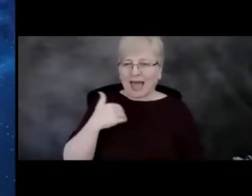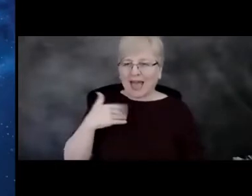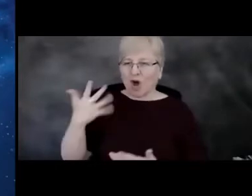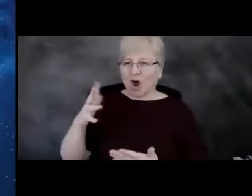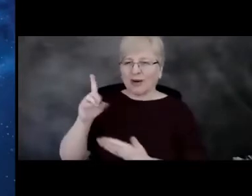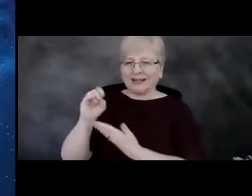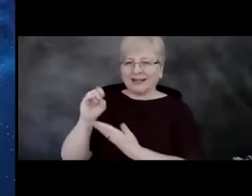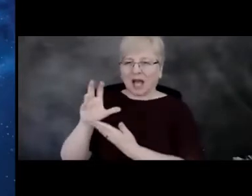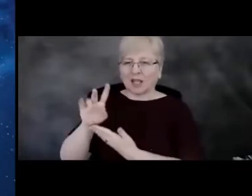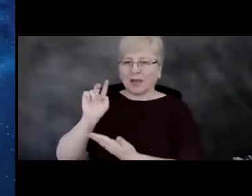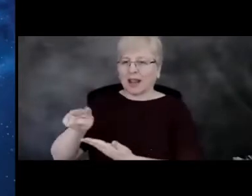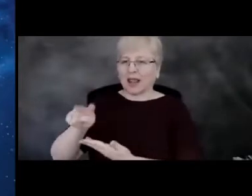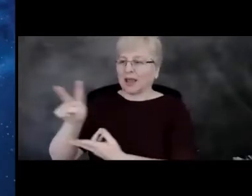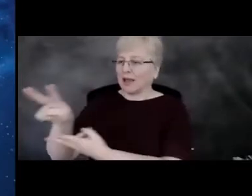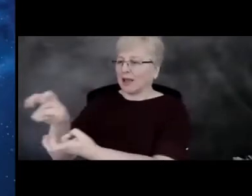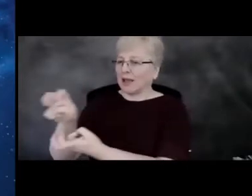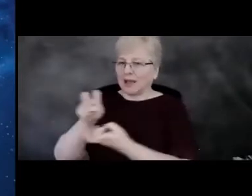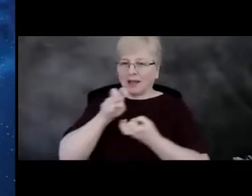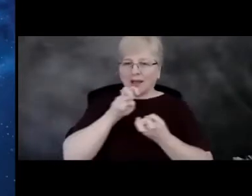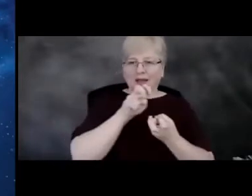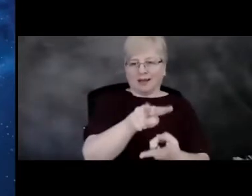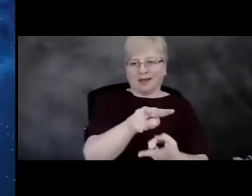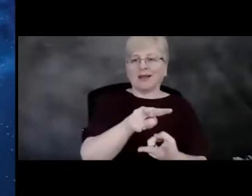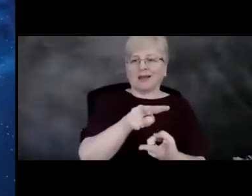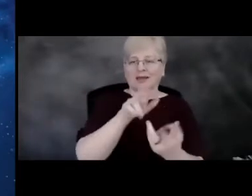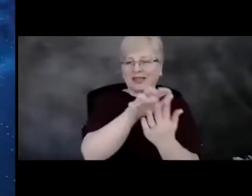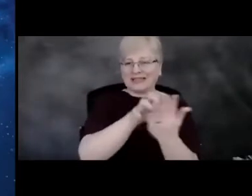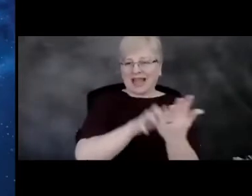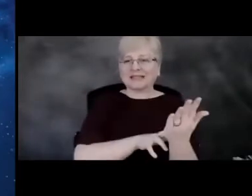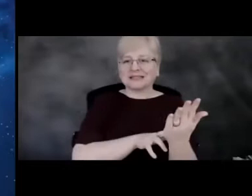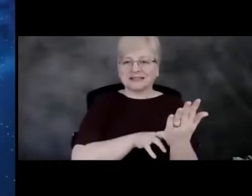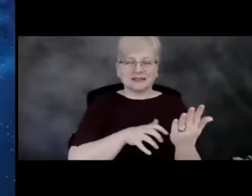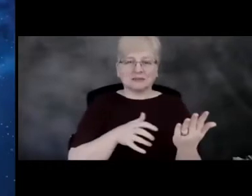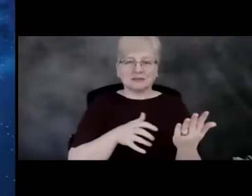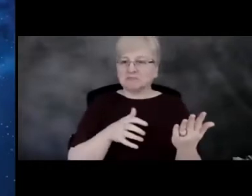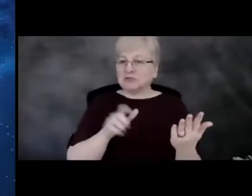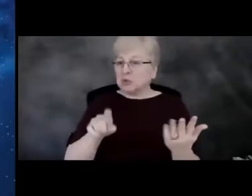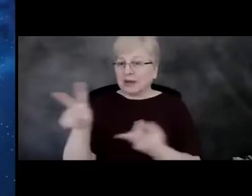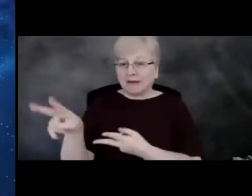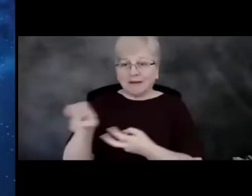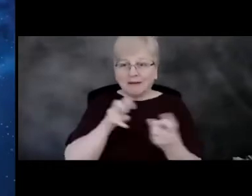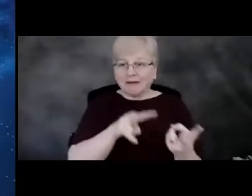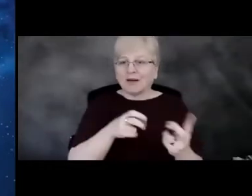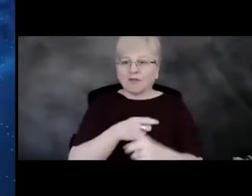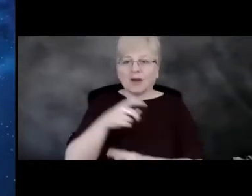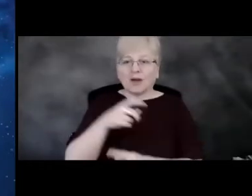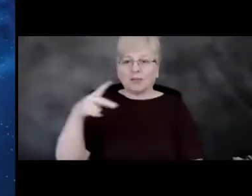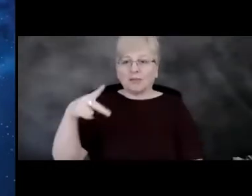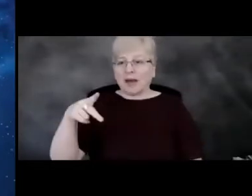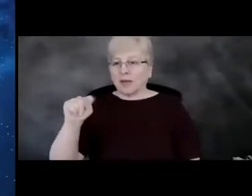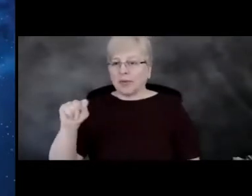all manner of documents 16:45:02 , from PowerPoint and PDF's, websites,